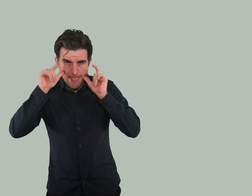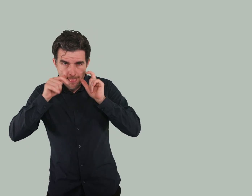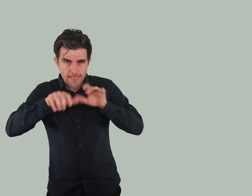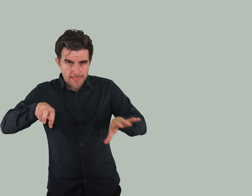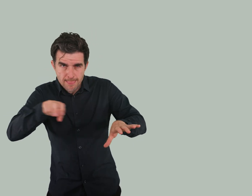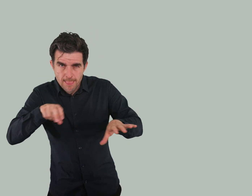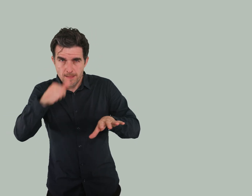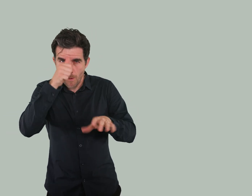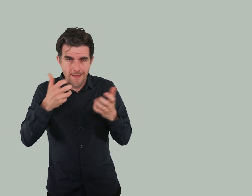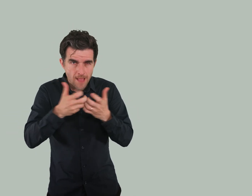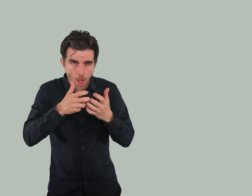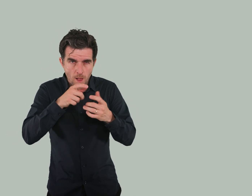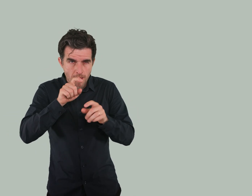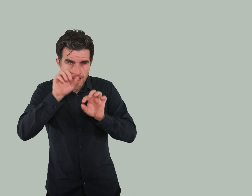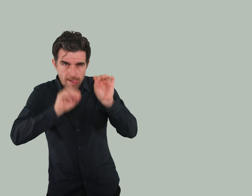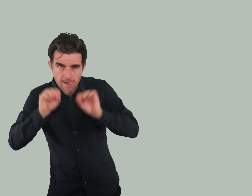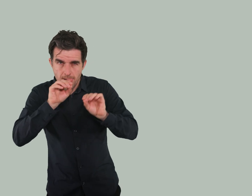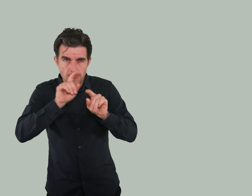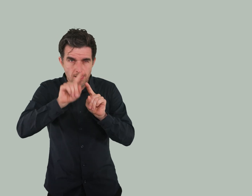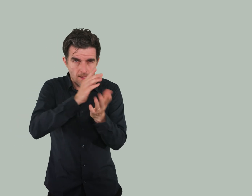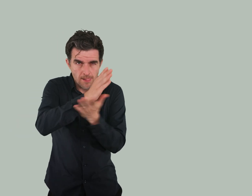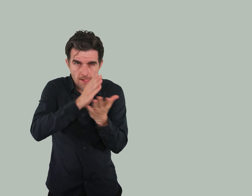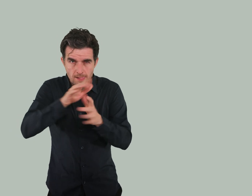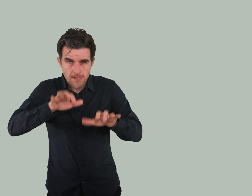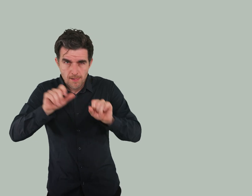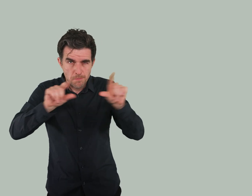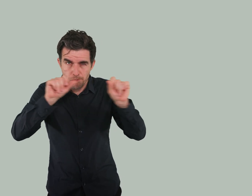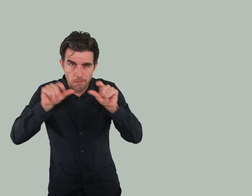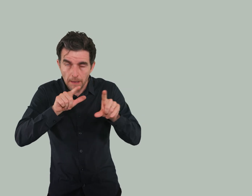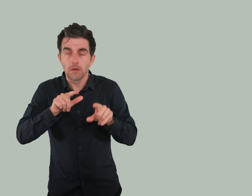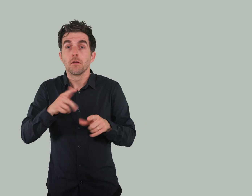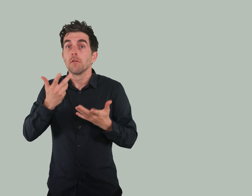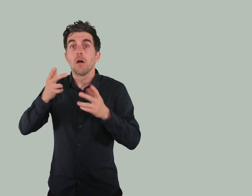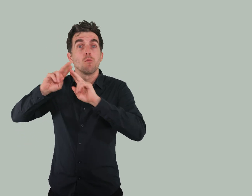across multiple digital channels.